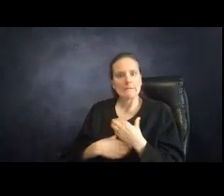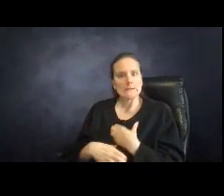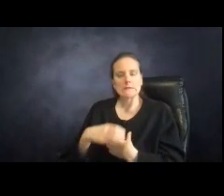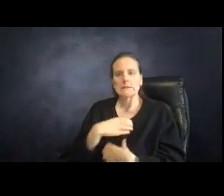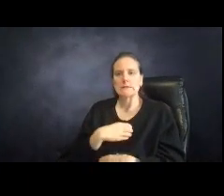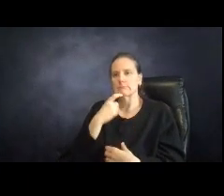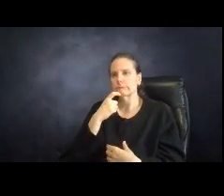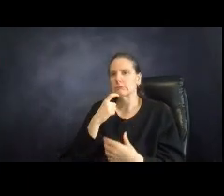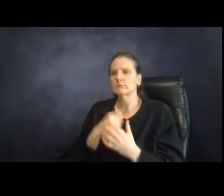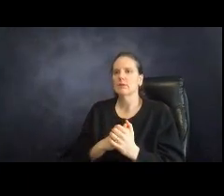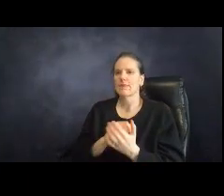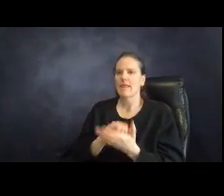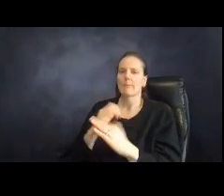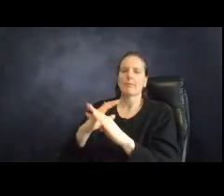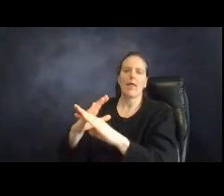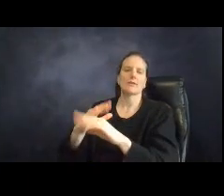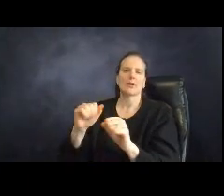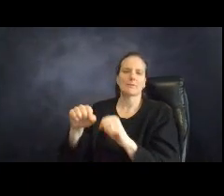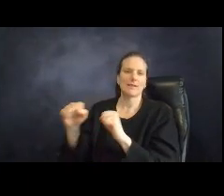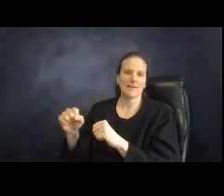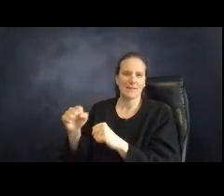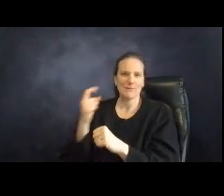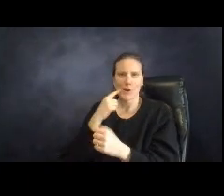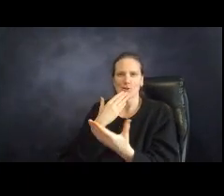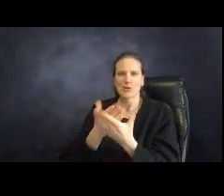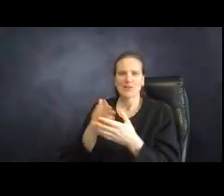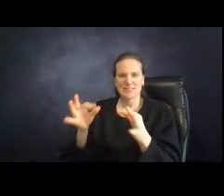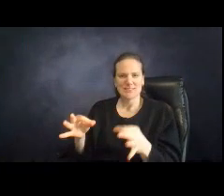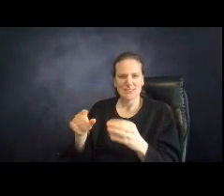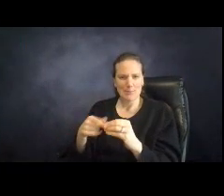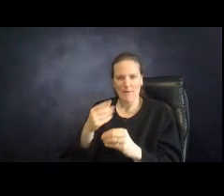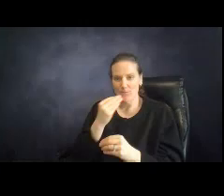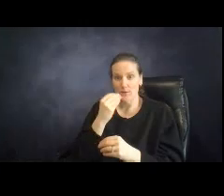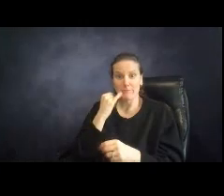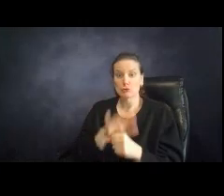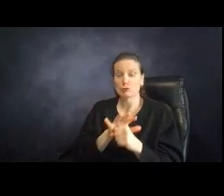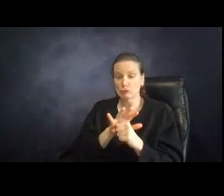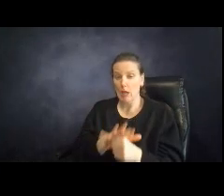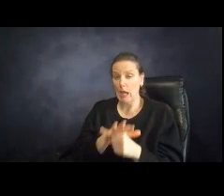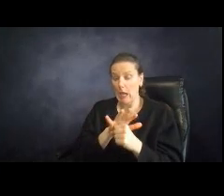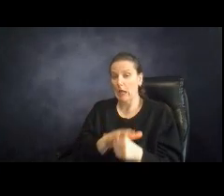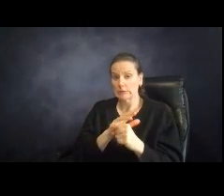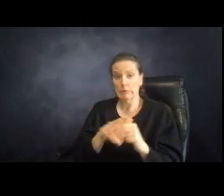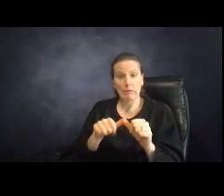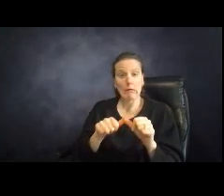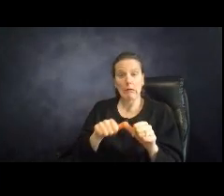to make a good decision about food. So think about that, like when you're super stressed, if you've gone a long period of time without eating,